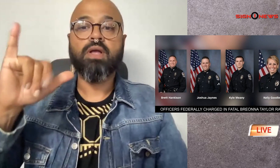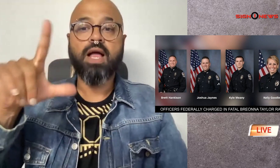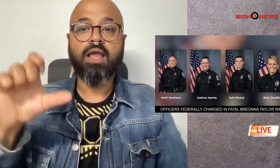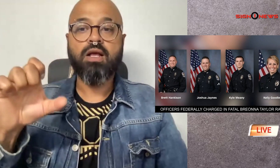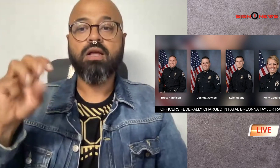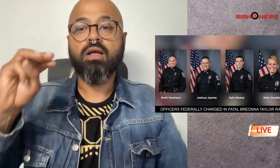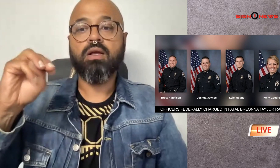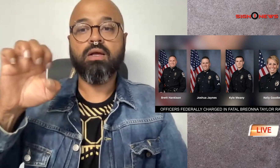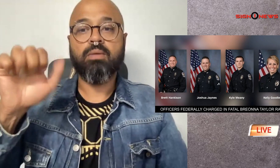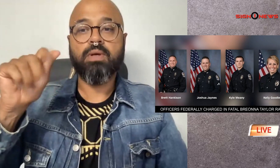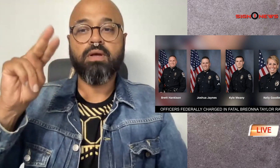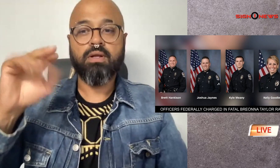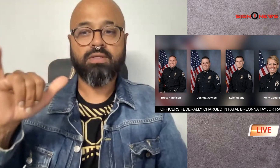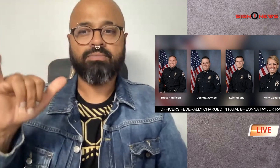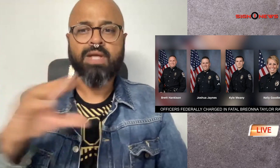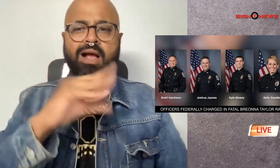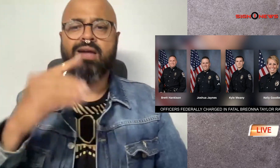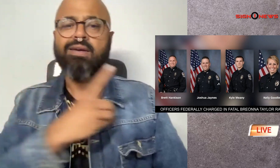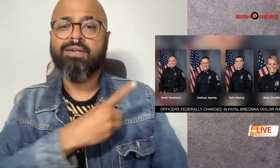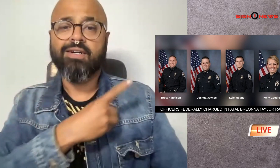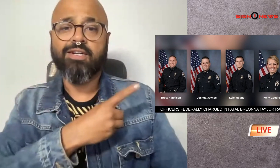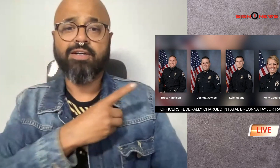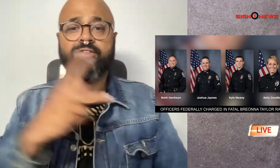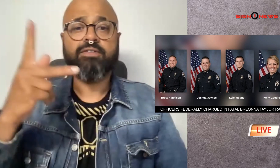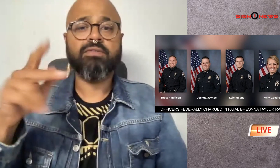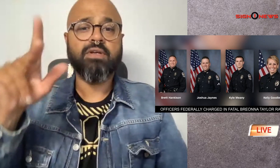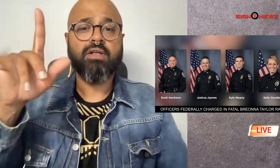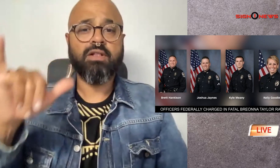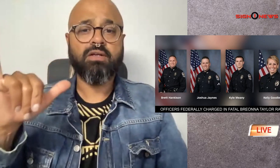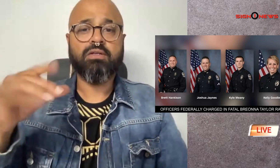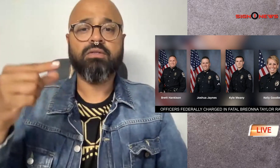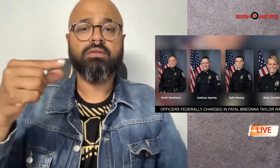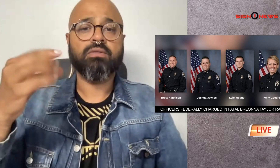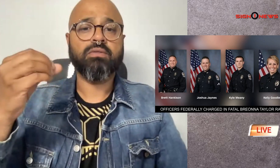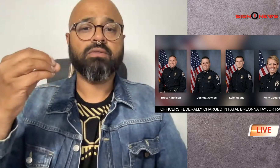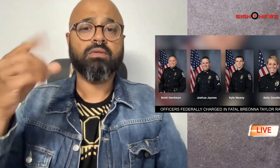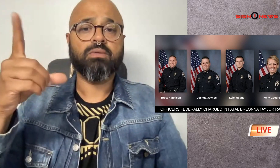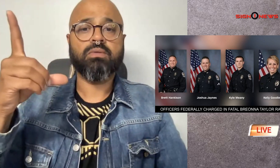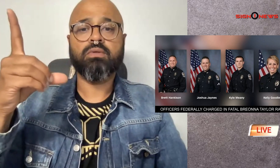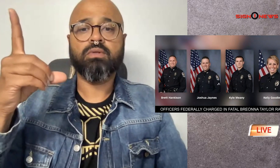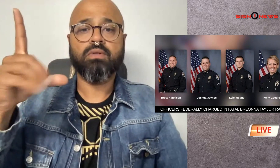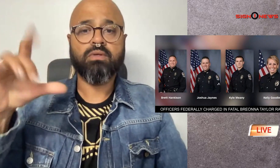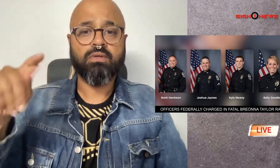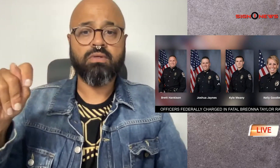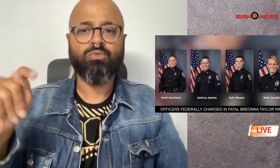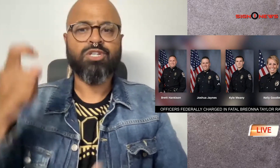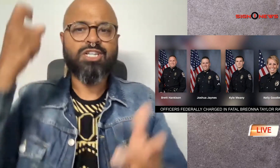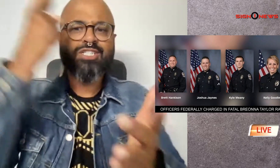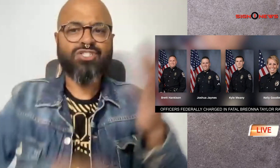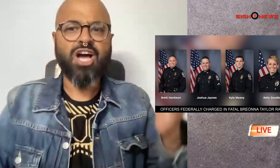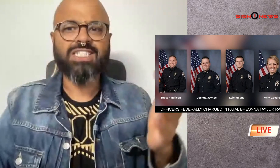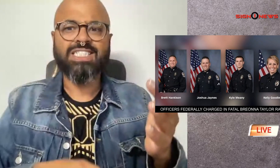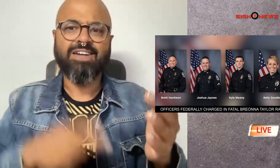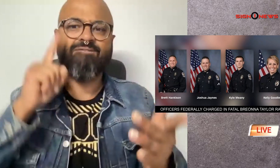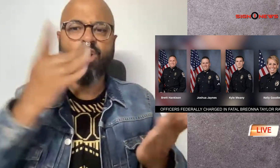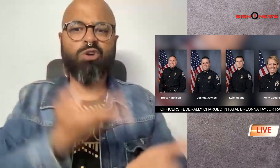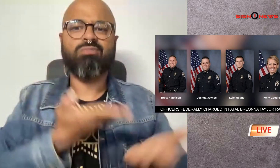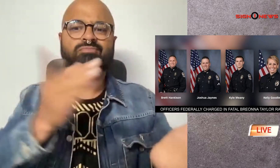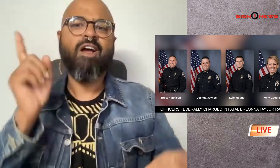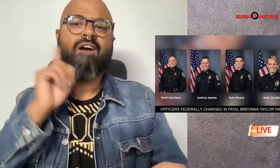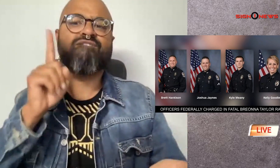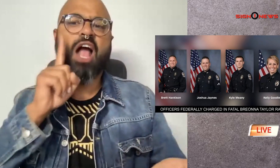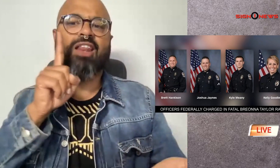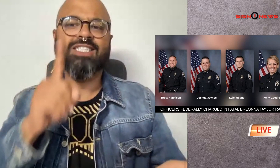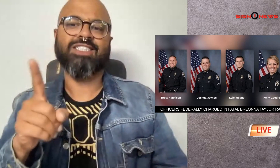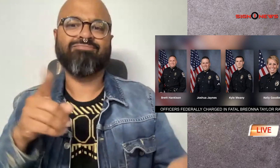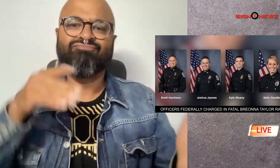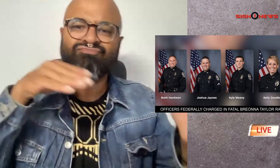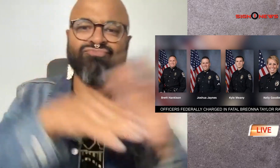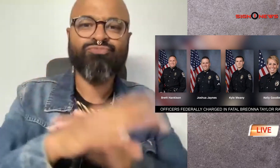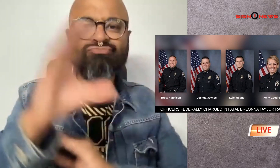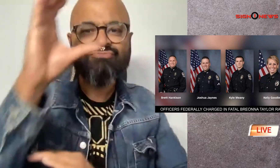former detective Joshua Jaynes Sergeant Kyle Meany and Detective Kelley Goodlett were